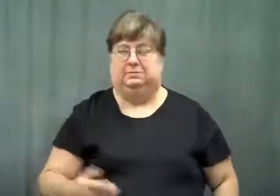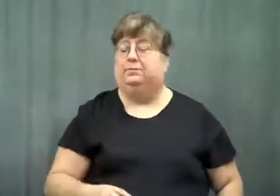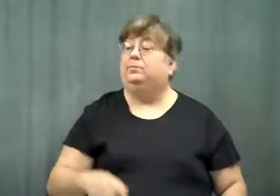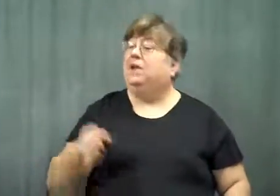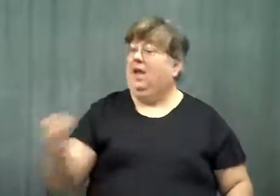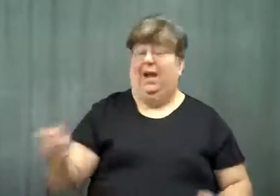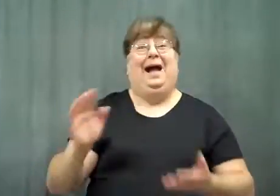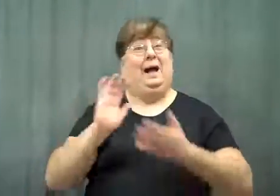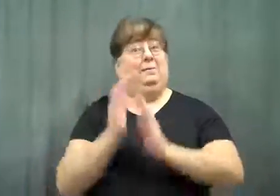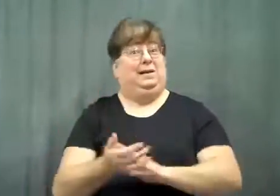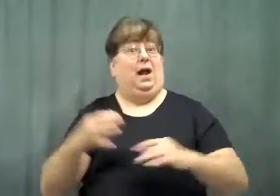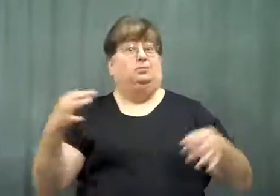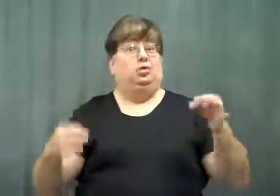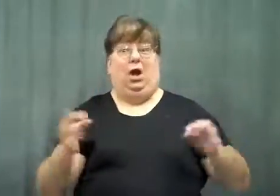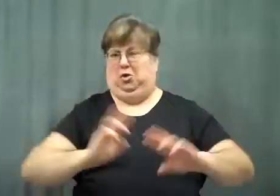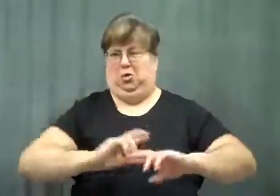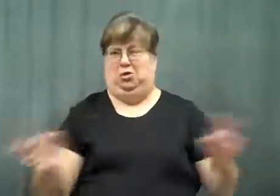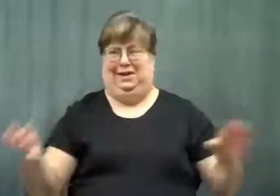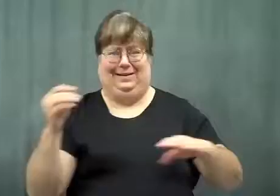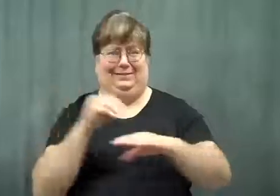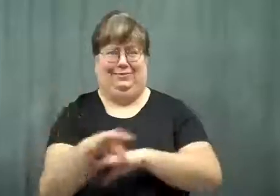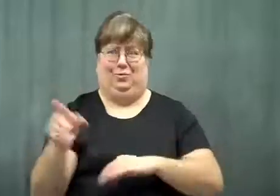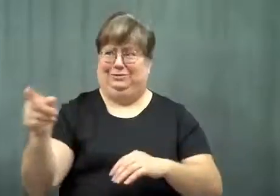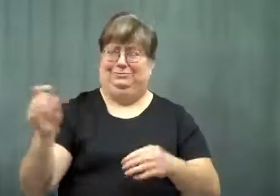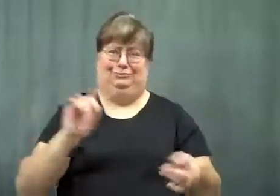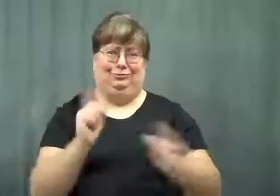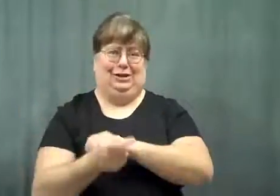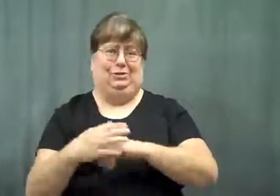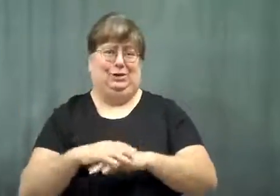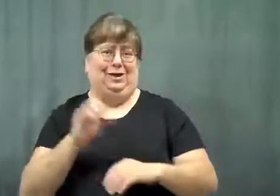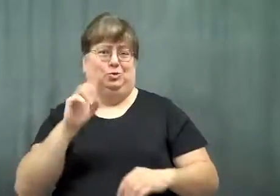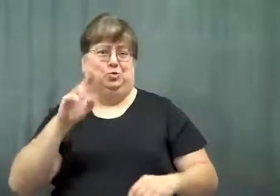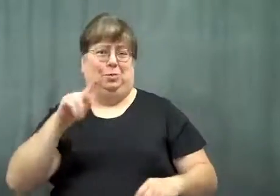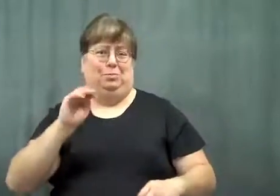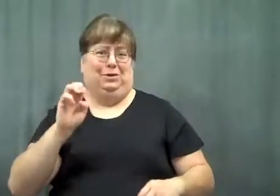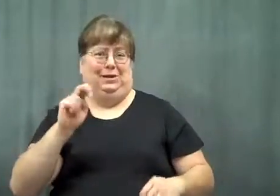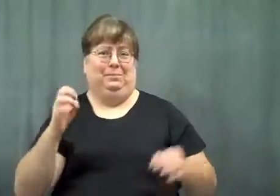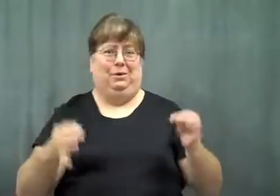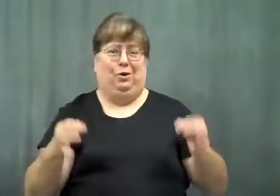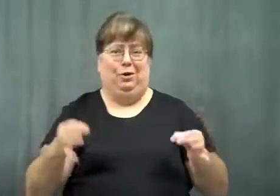Her appointment has already changed the look of the Supreme Court.